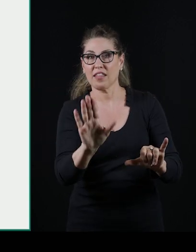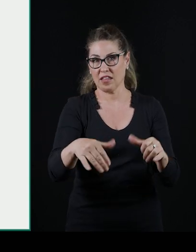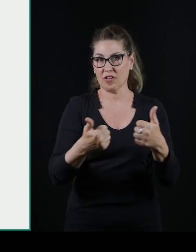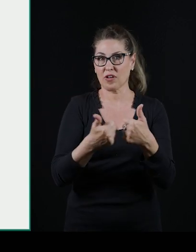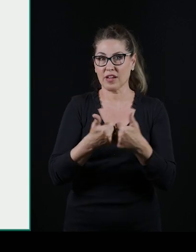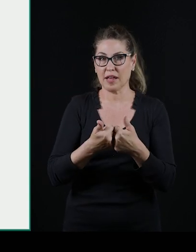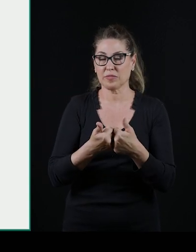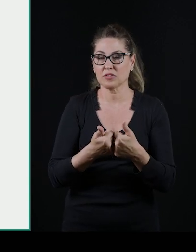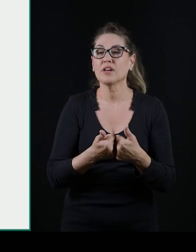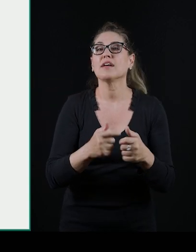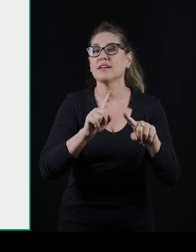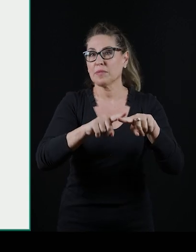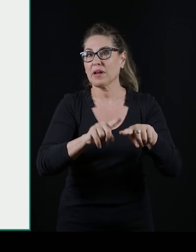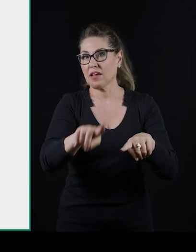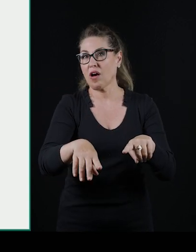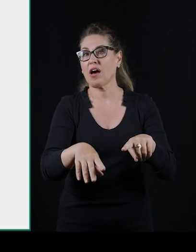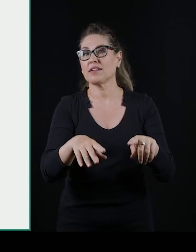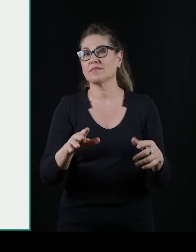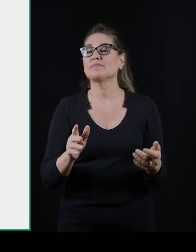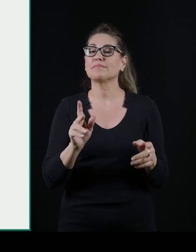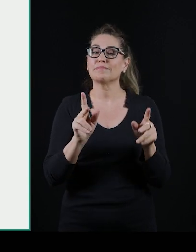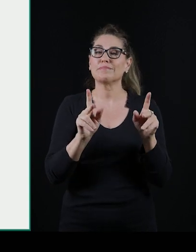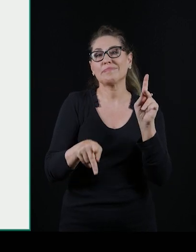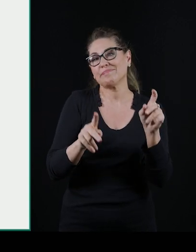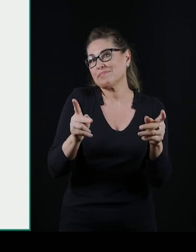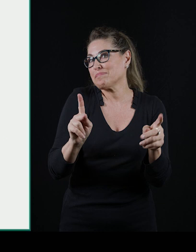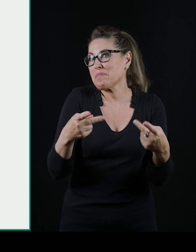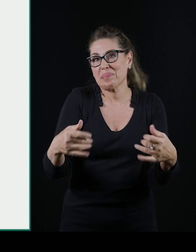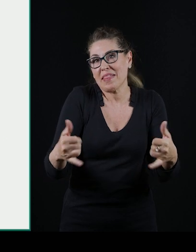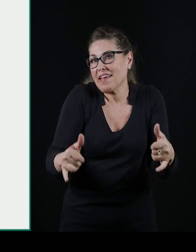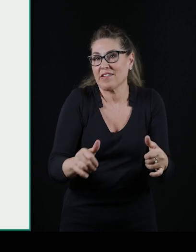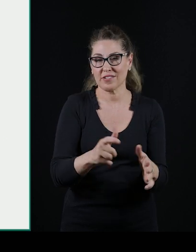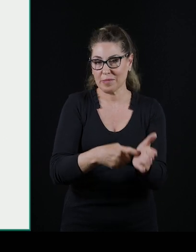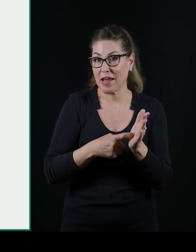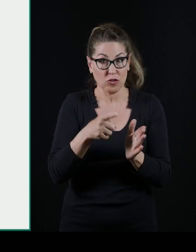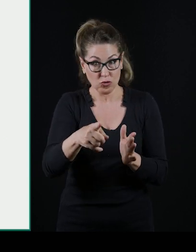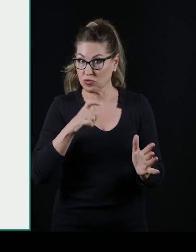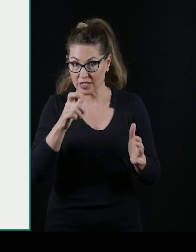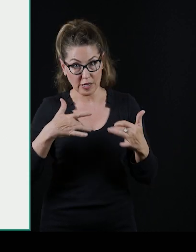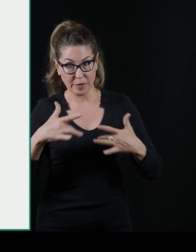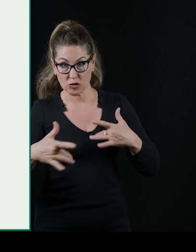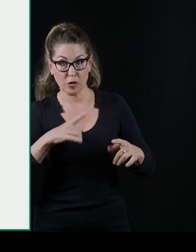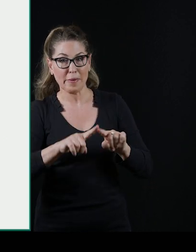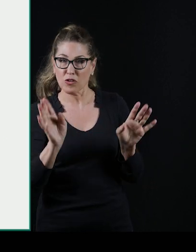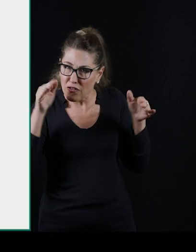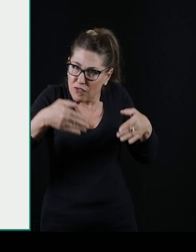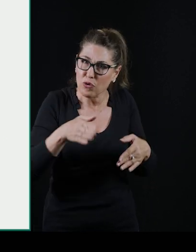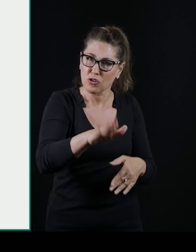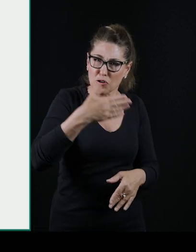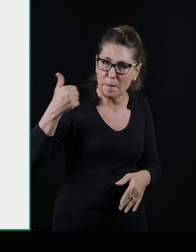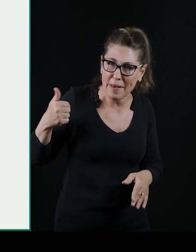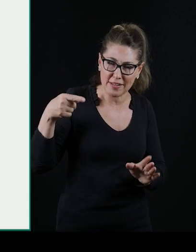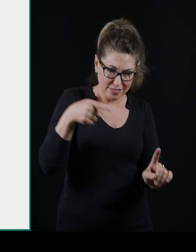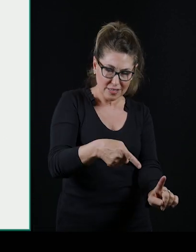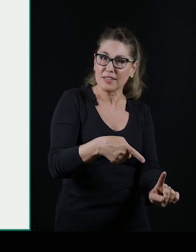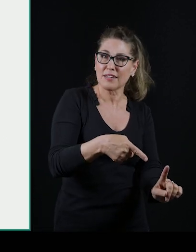in response to player demand. So you don't have to worry about it but focus on what you do best, game development.